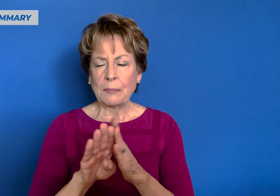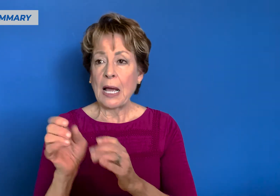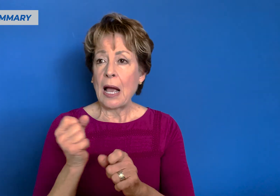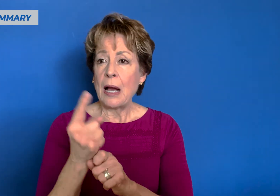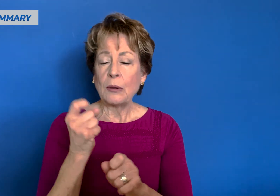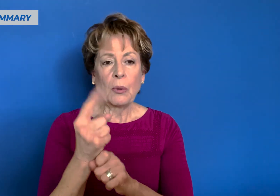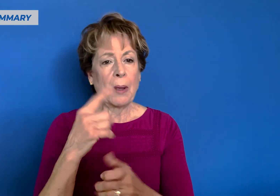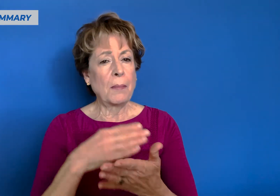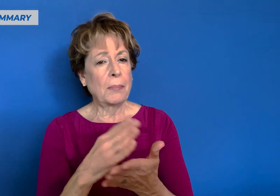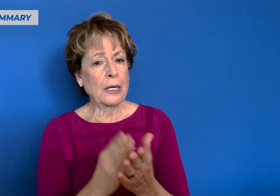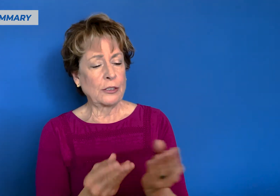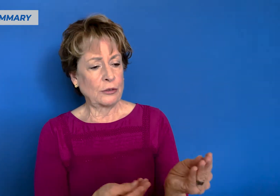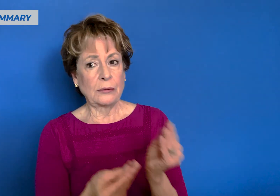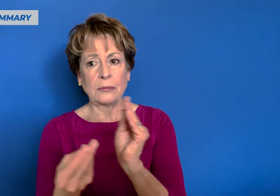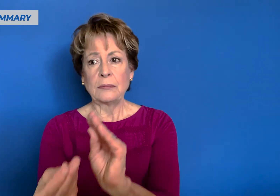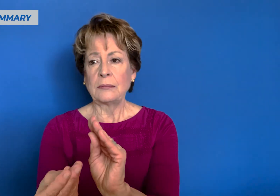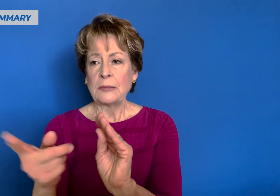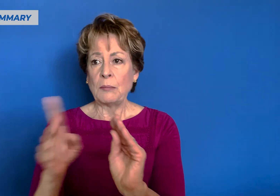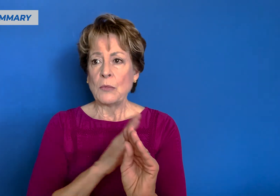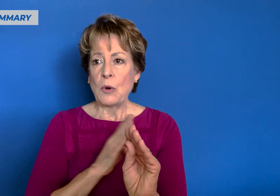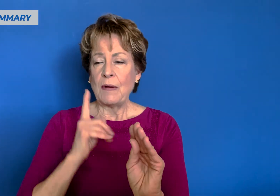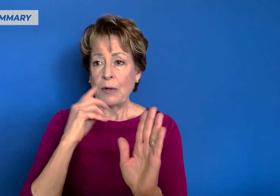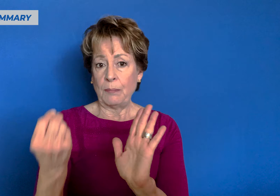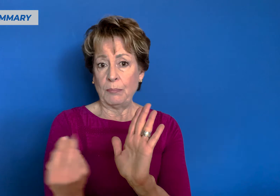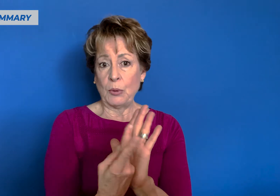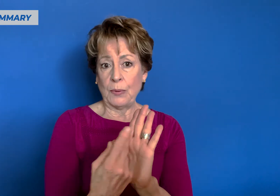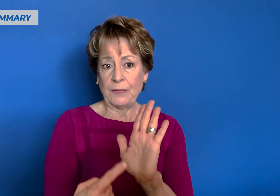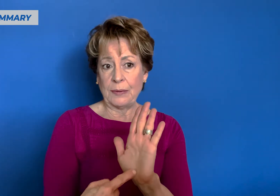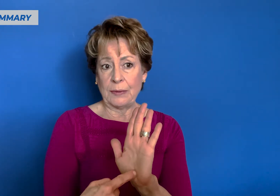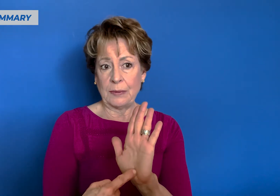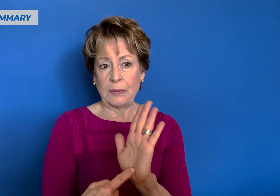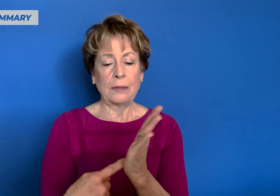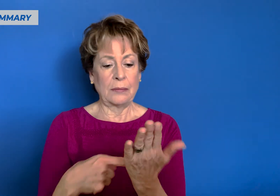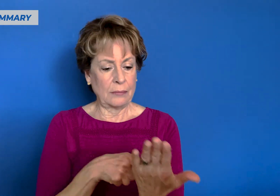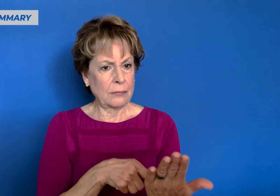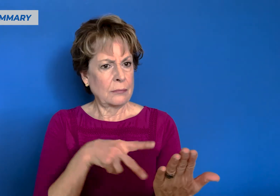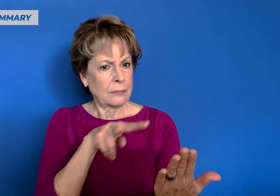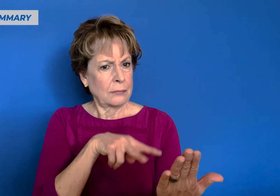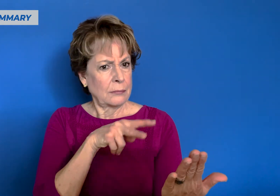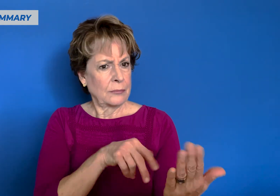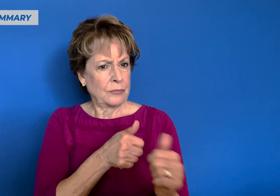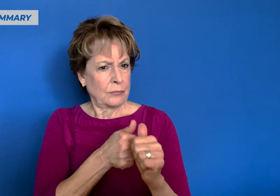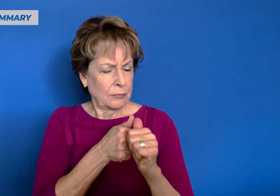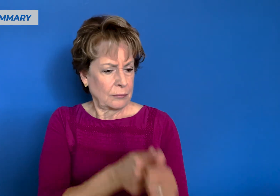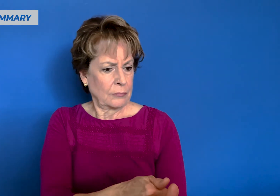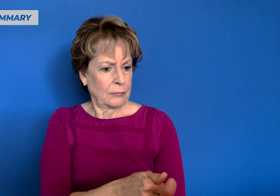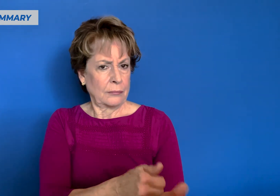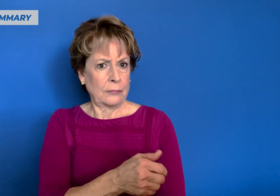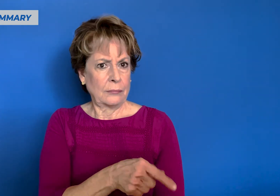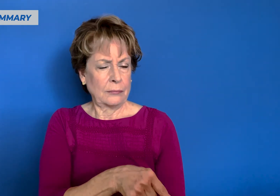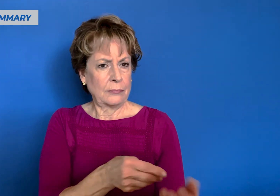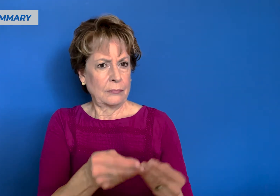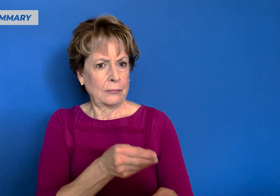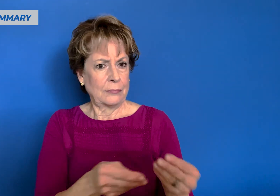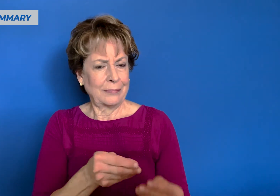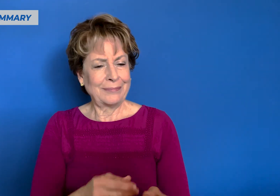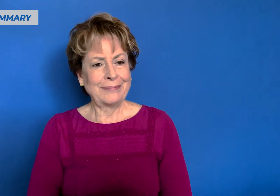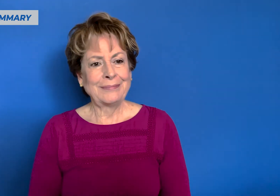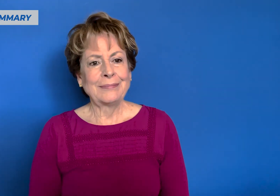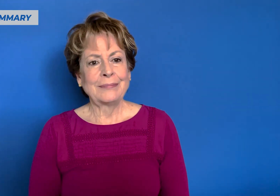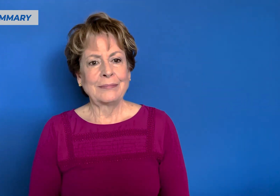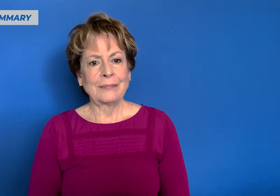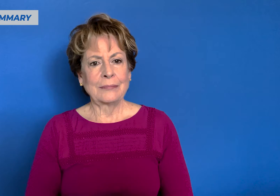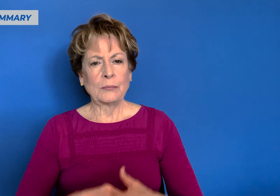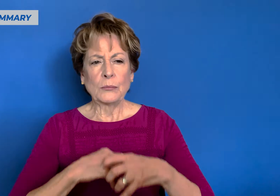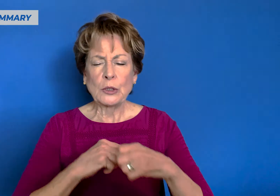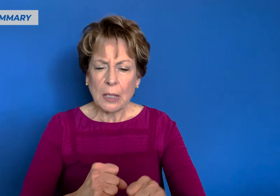Develop an annual budget for approval of the Board and monitor adherence to the budget.